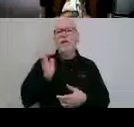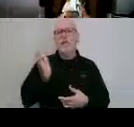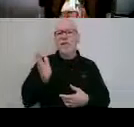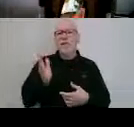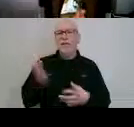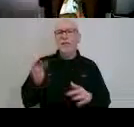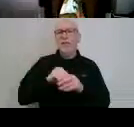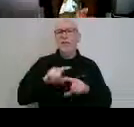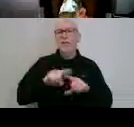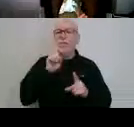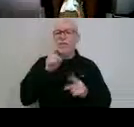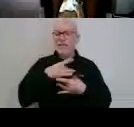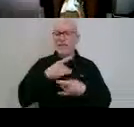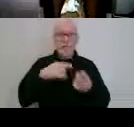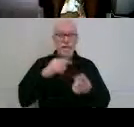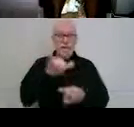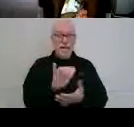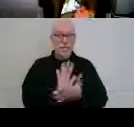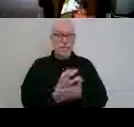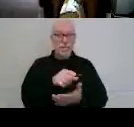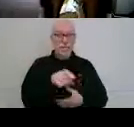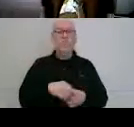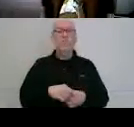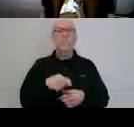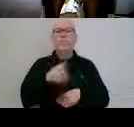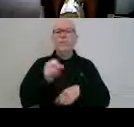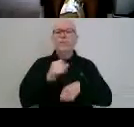But the interesting thing about this video is it was available on YouTube